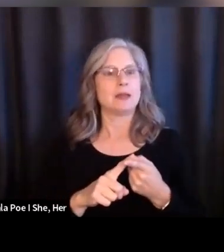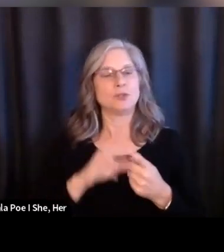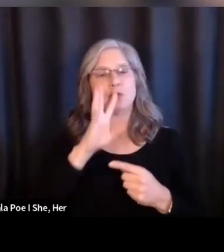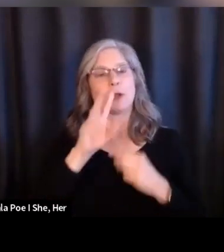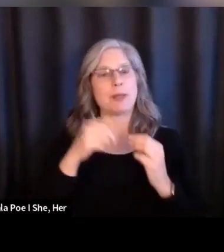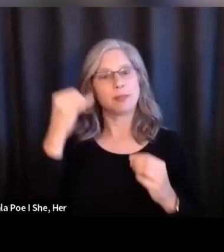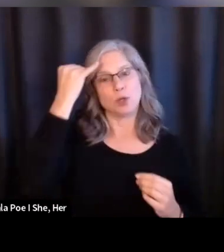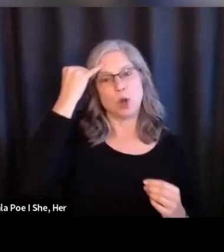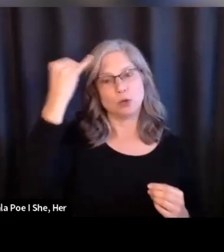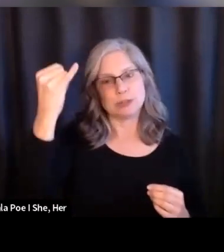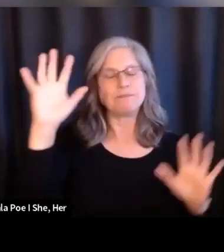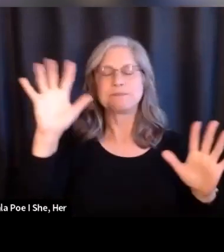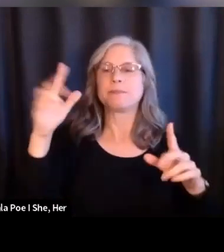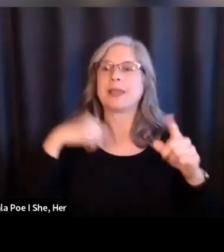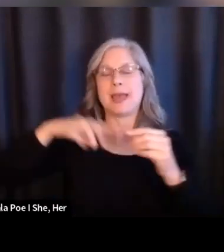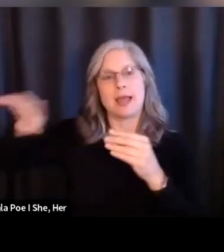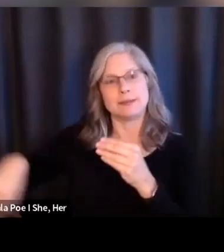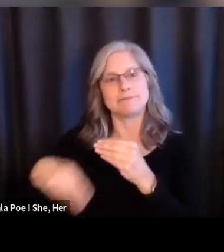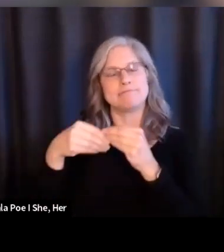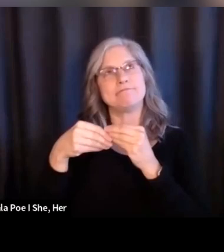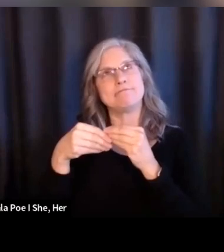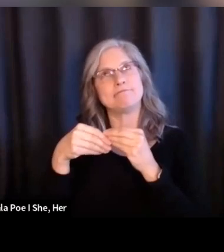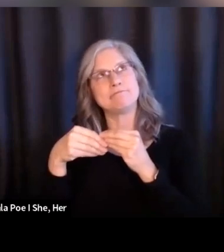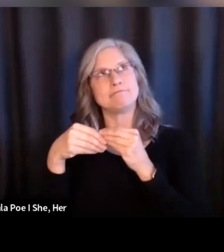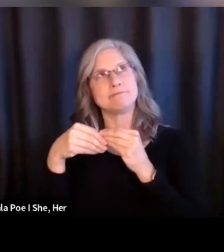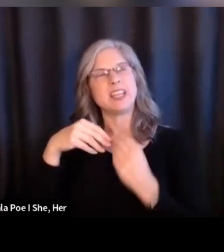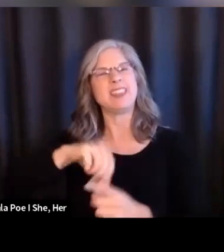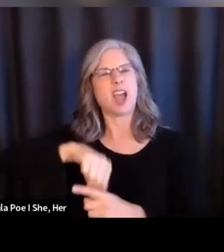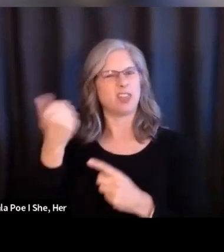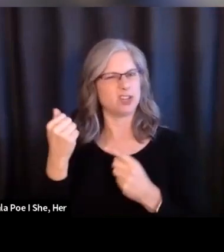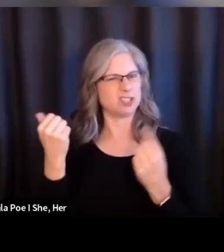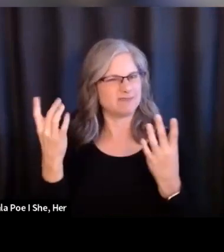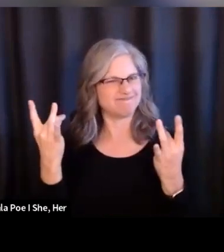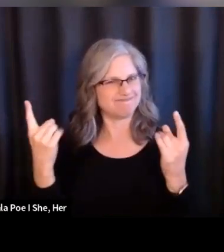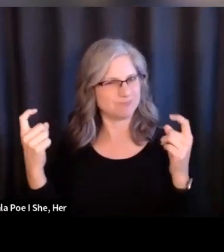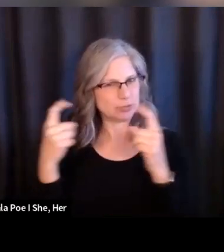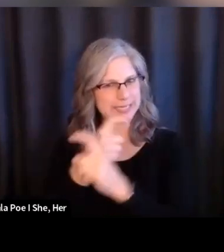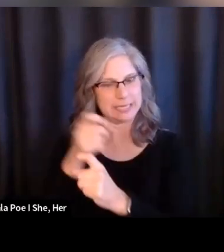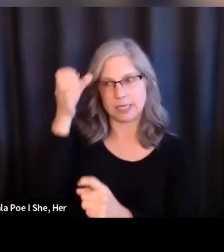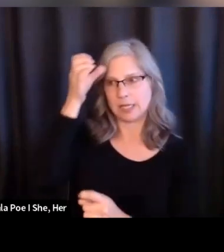So then I guess that dovetails into this sort of other trickier concept of the native speaker.